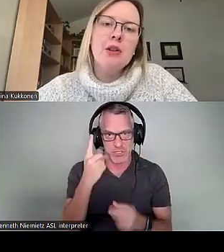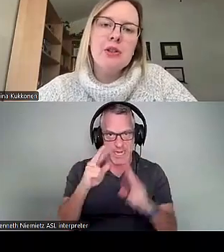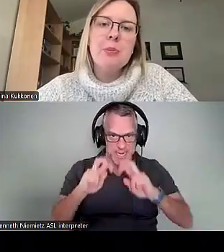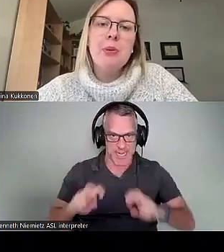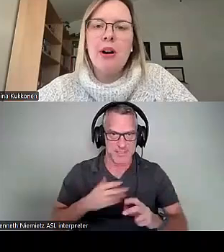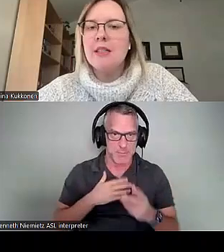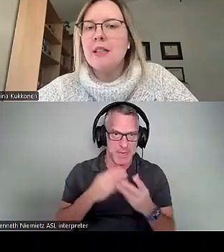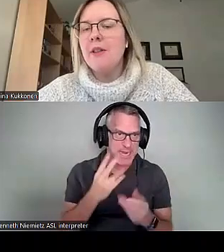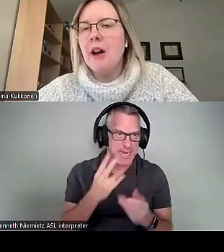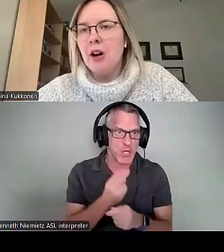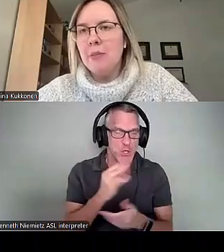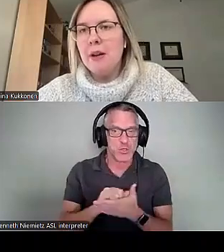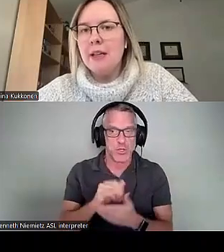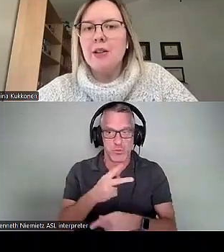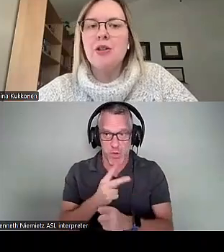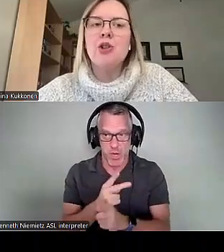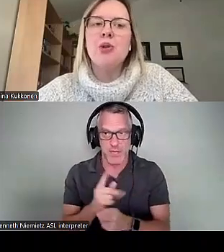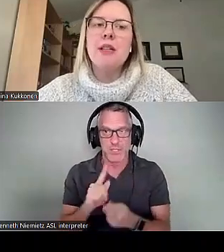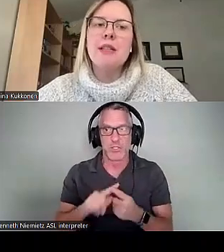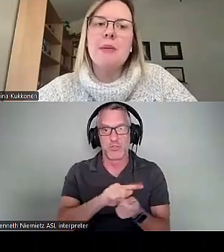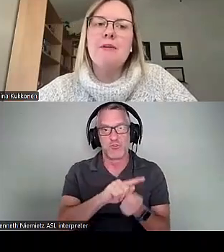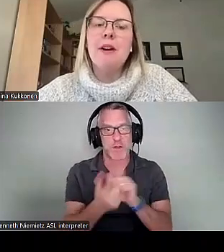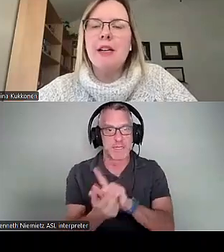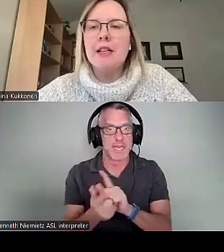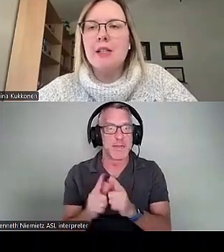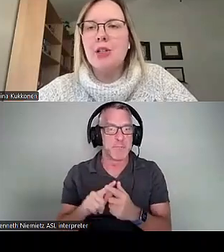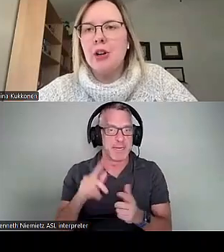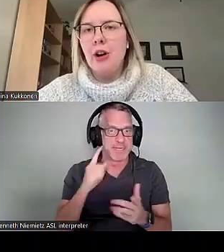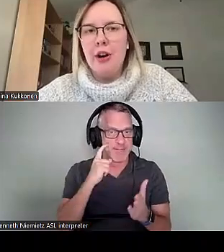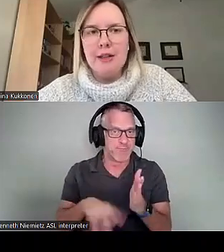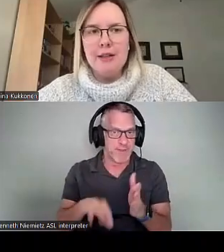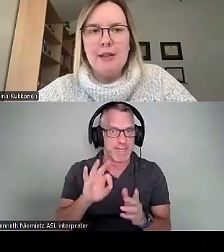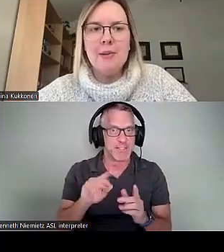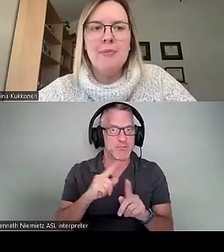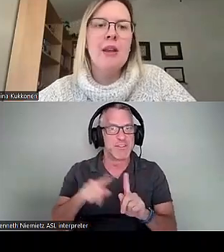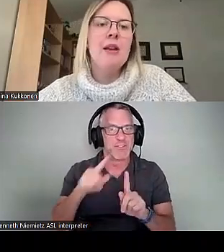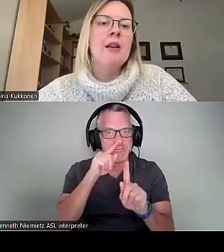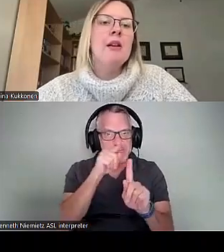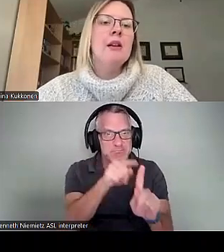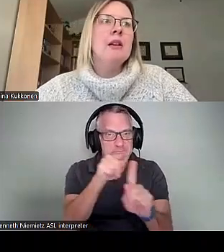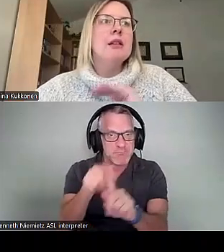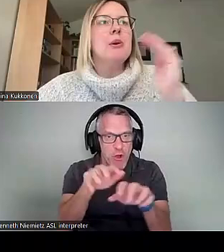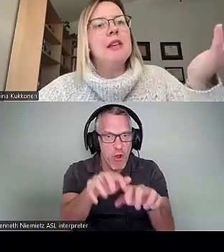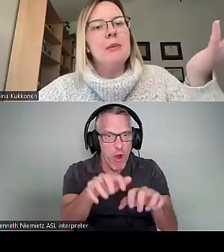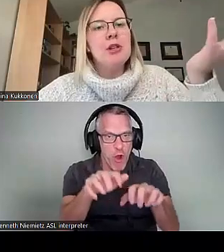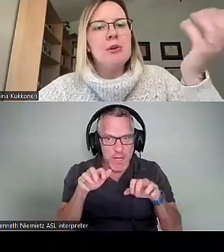use the products of that art making to translate my findings to target audiences. So in the image